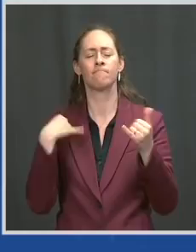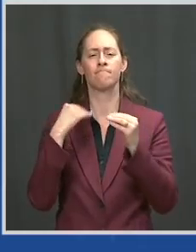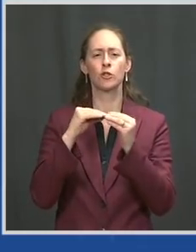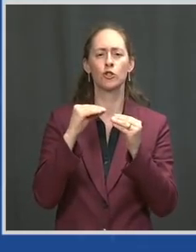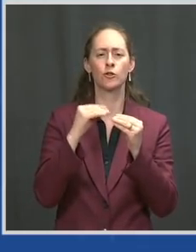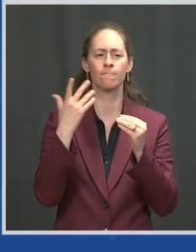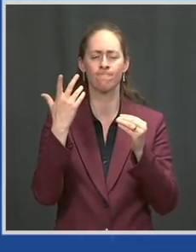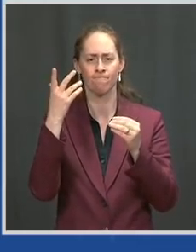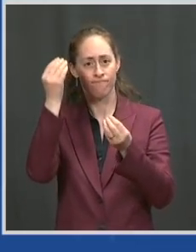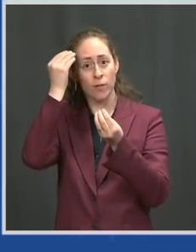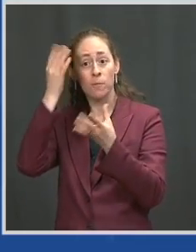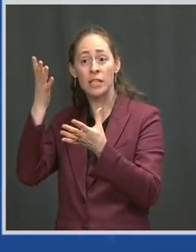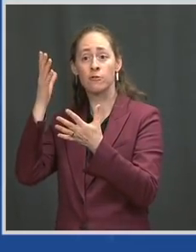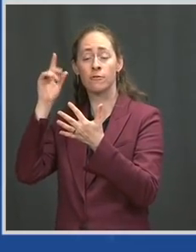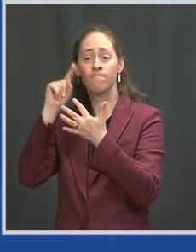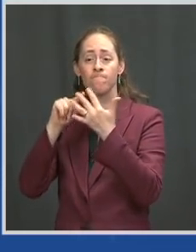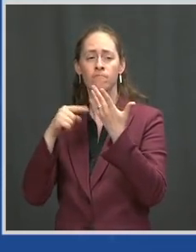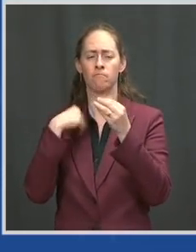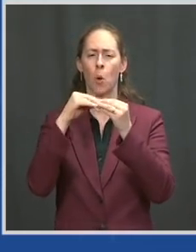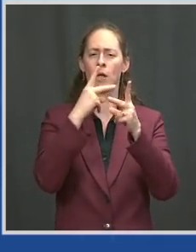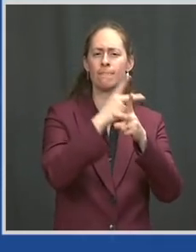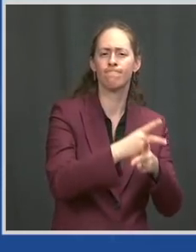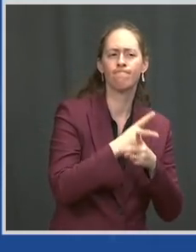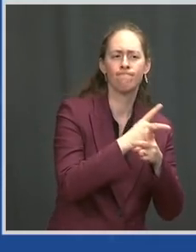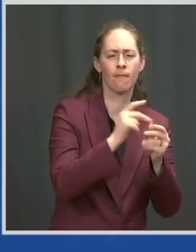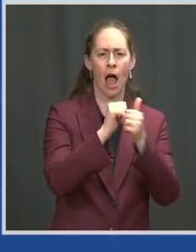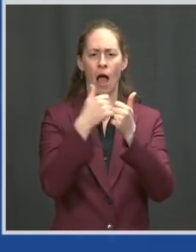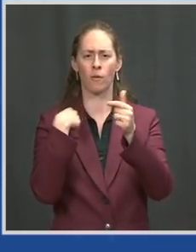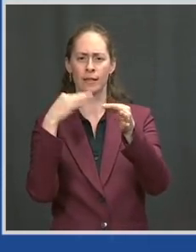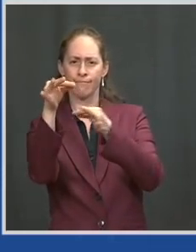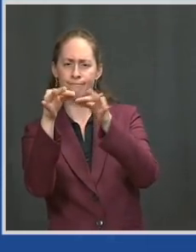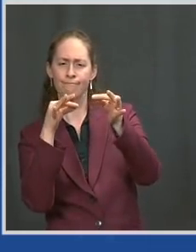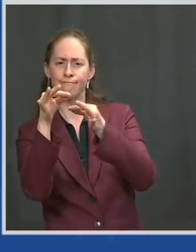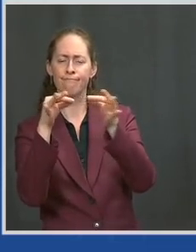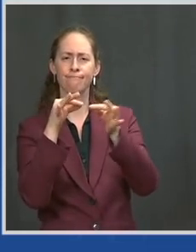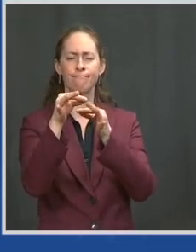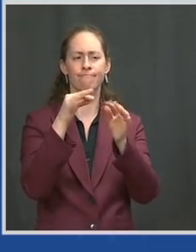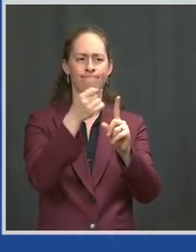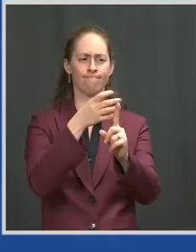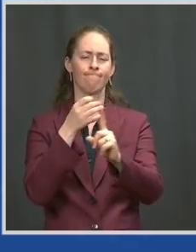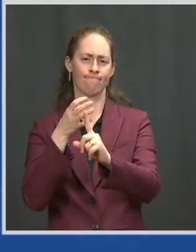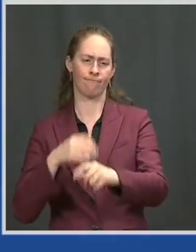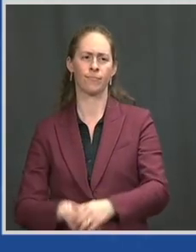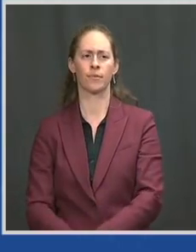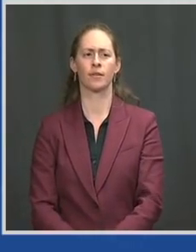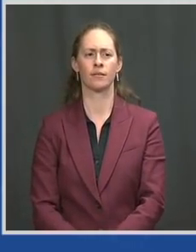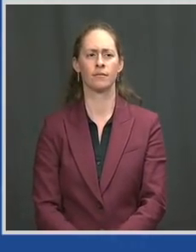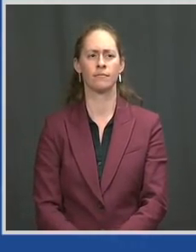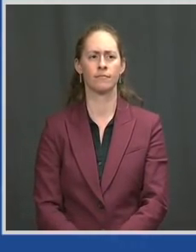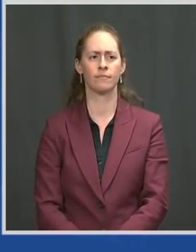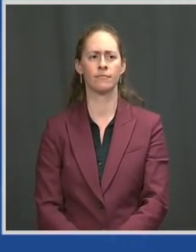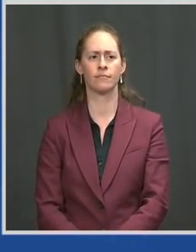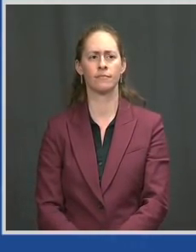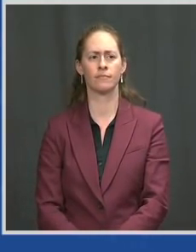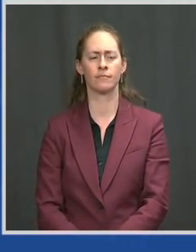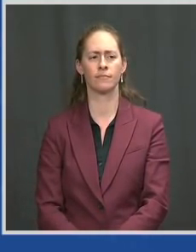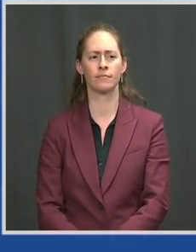that has been vaccinated -- the adult population. But, I think, Jeff, we're going to be moving on that in the next little bit, aren't we?